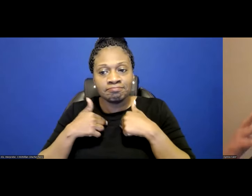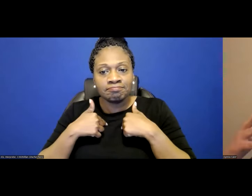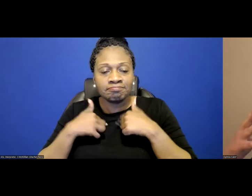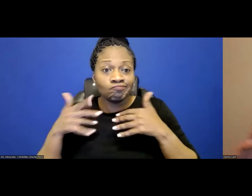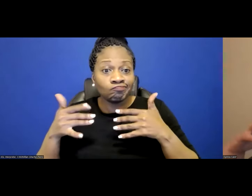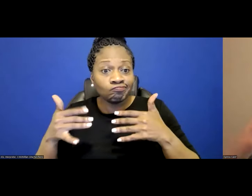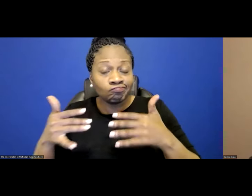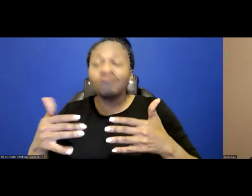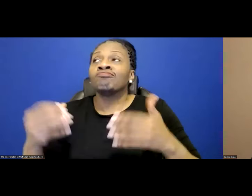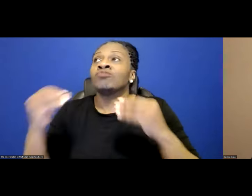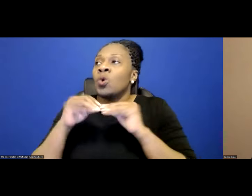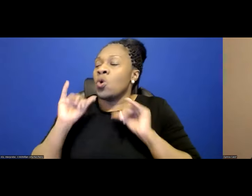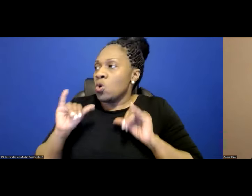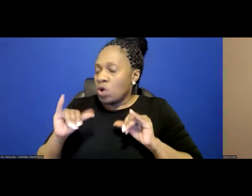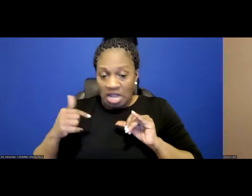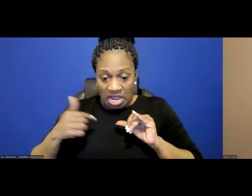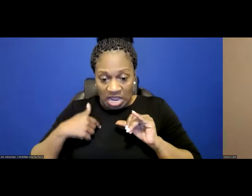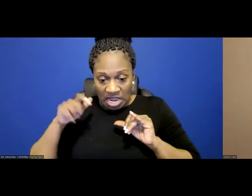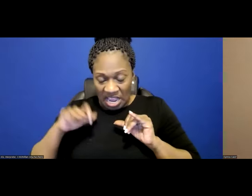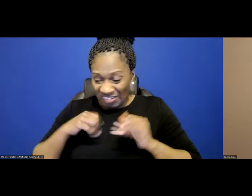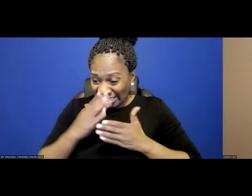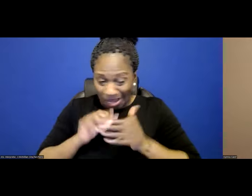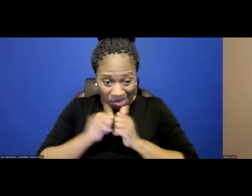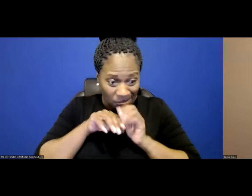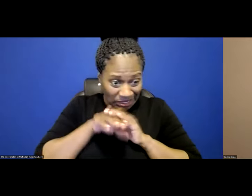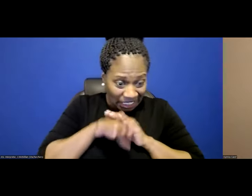"Okay, so I have to have some accommodations in order to access the joy